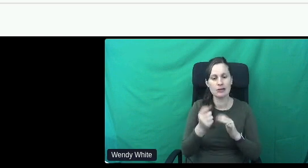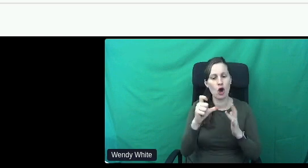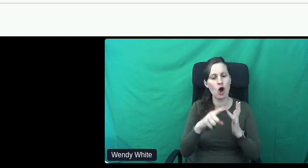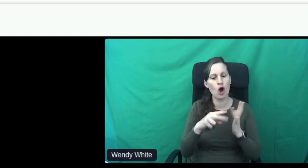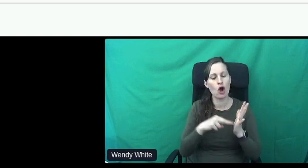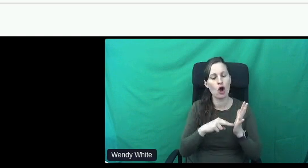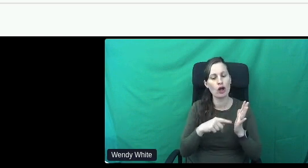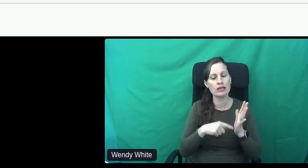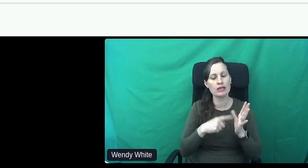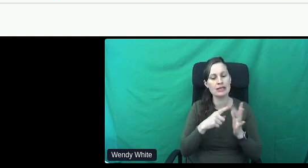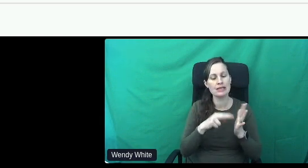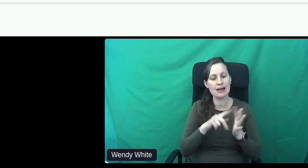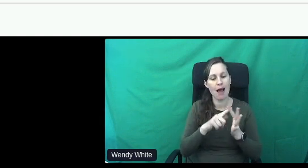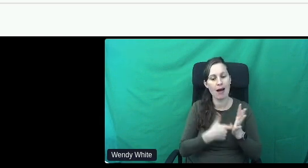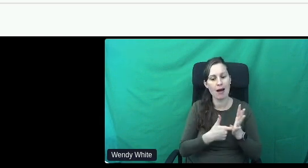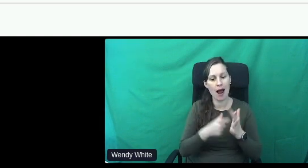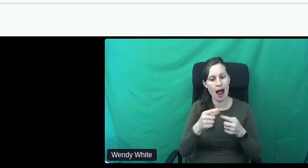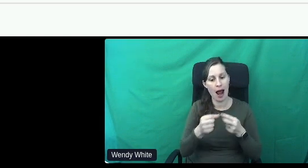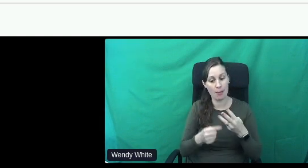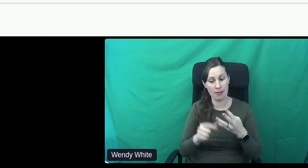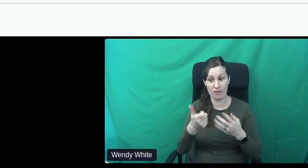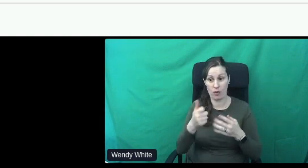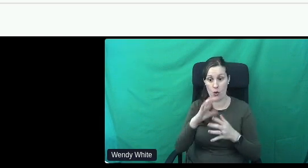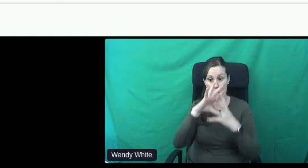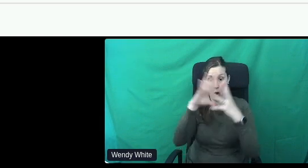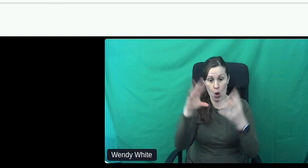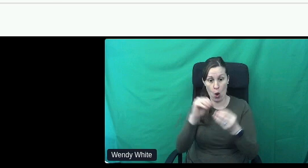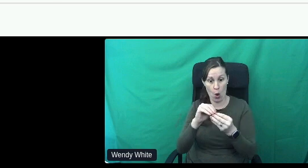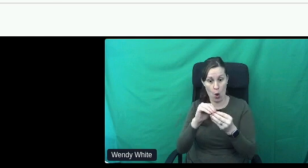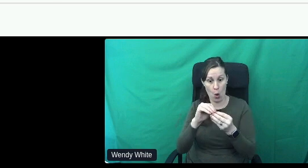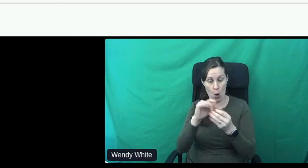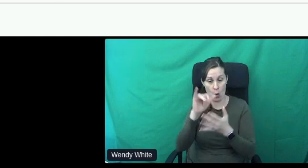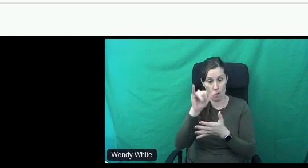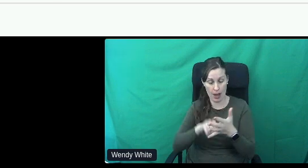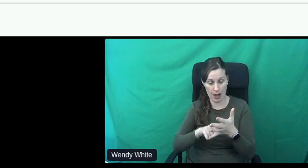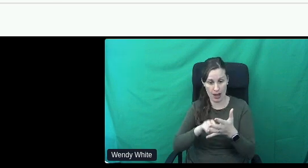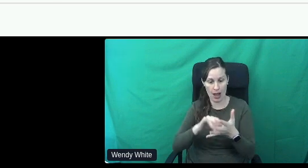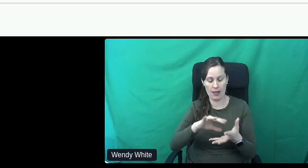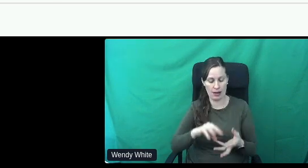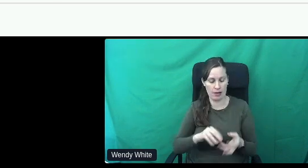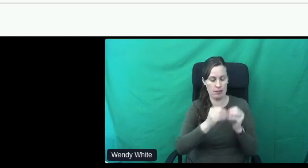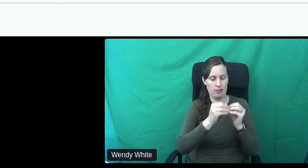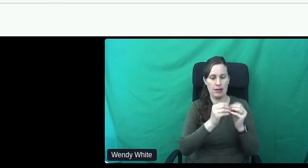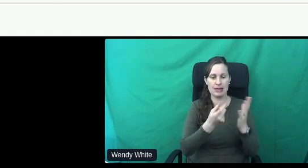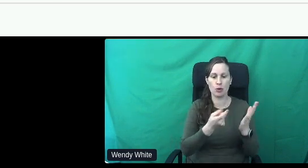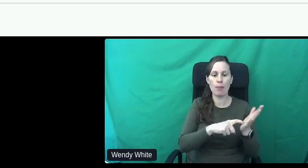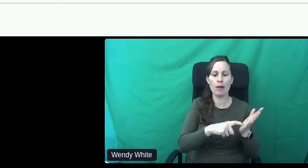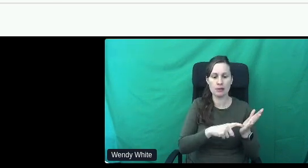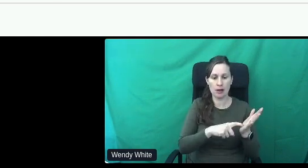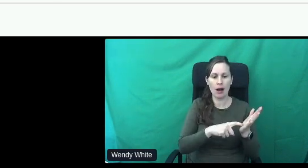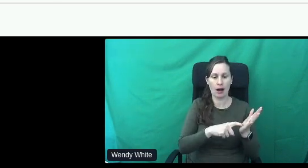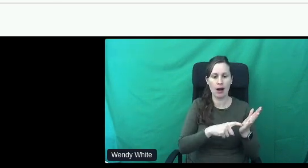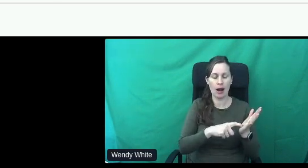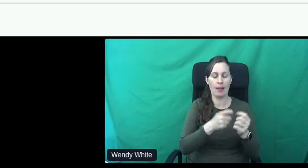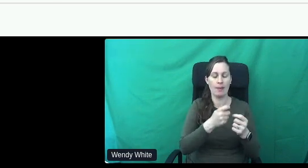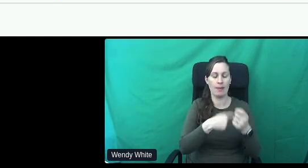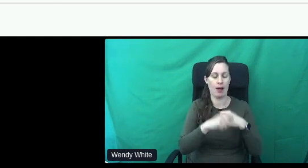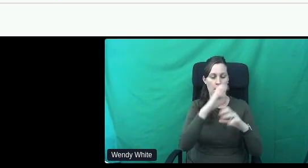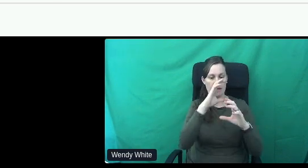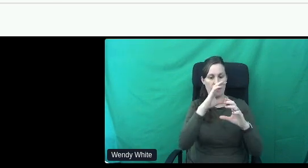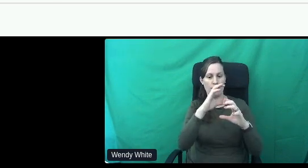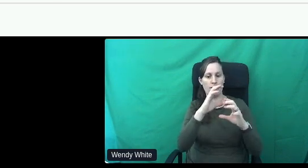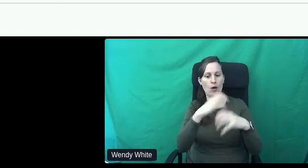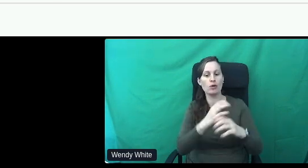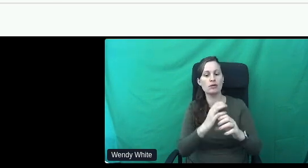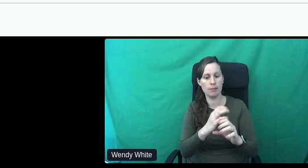Basically for the whole page it was turned into a button and made focusable and then